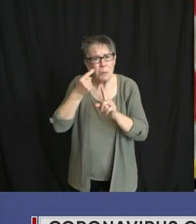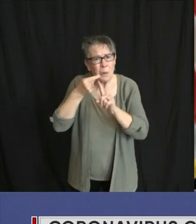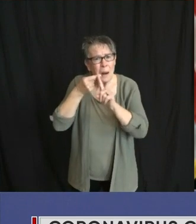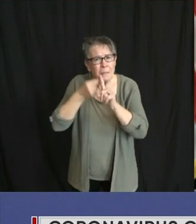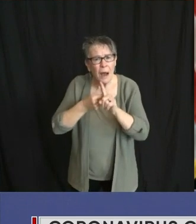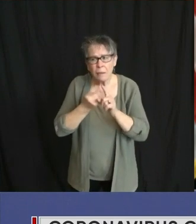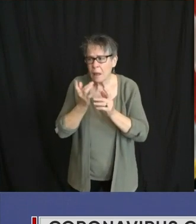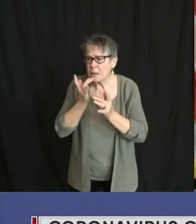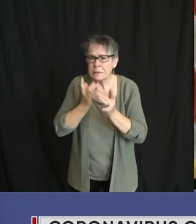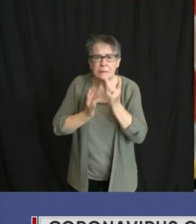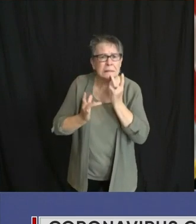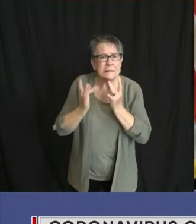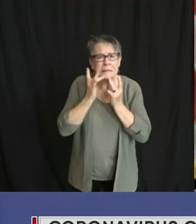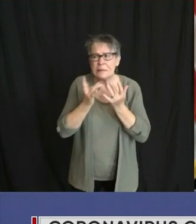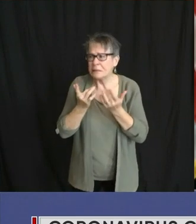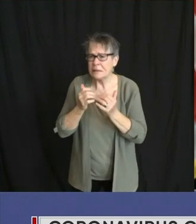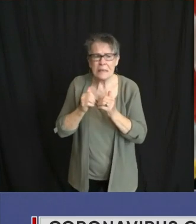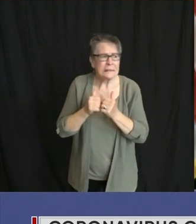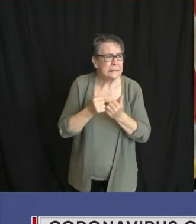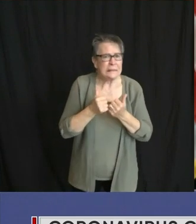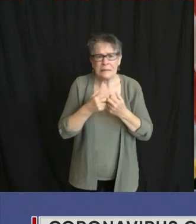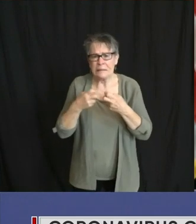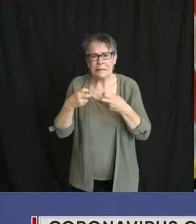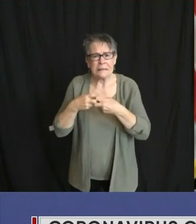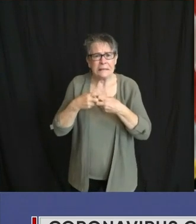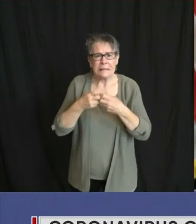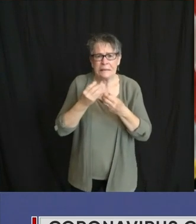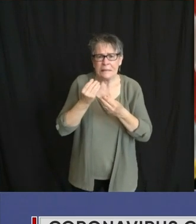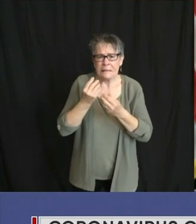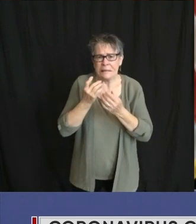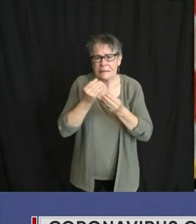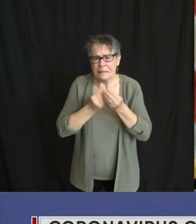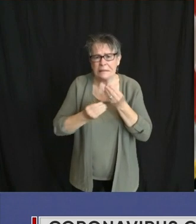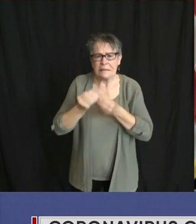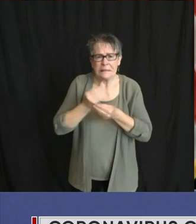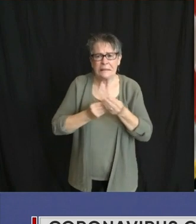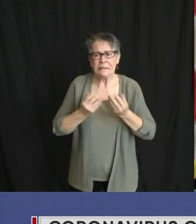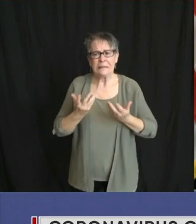BIG DEAL FOR MANY PEOPLE? GOVERNOR, PRESIDENT DONALD TRUMP